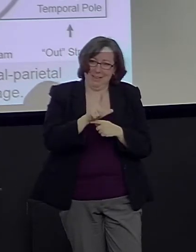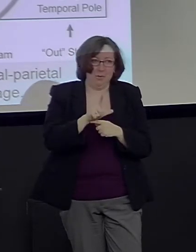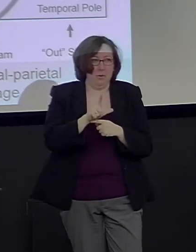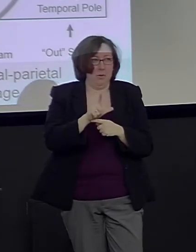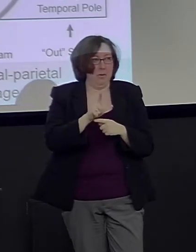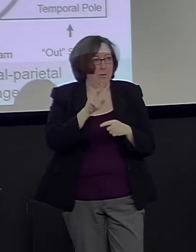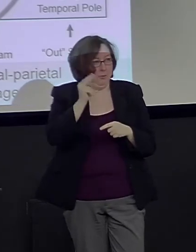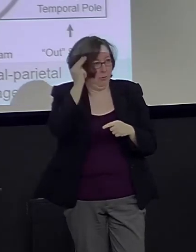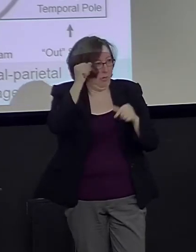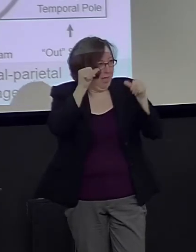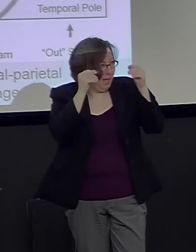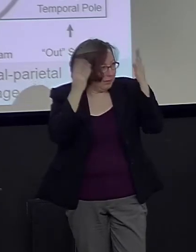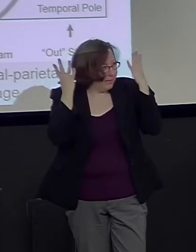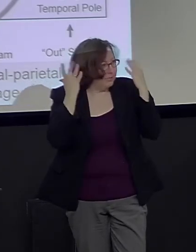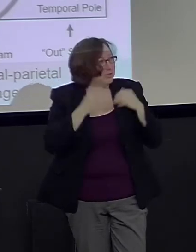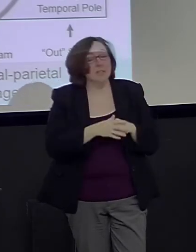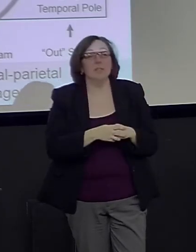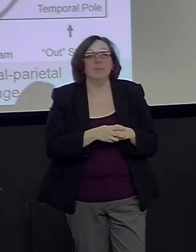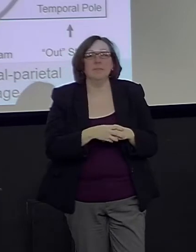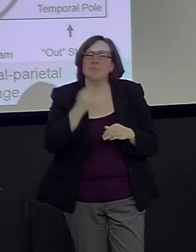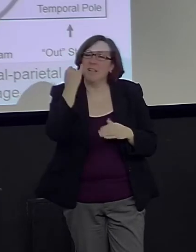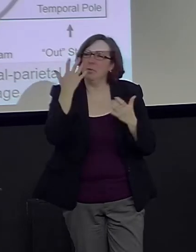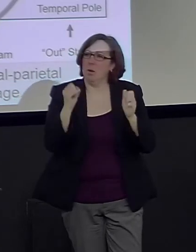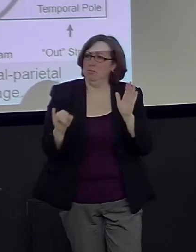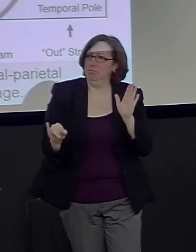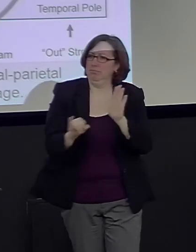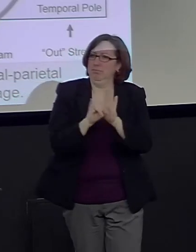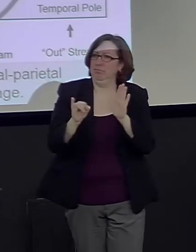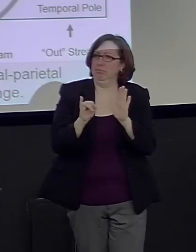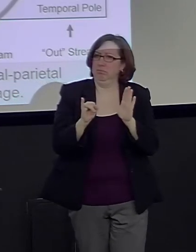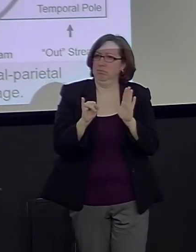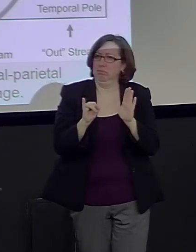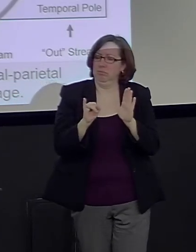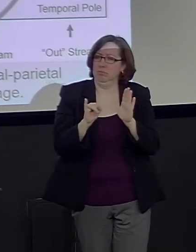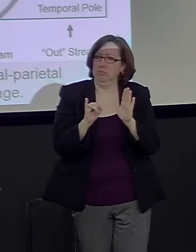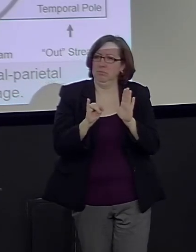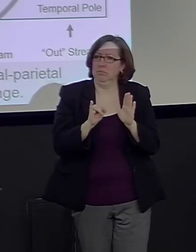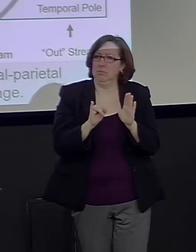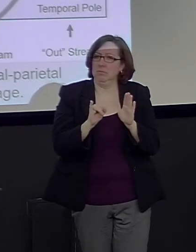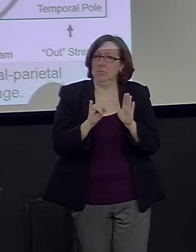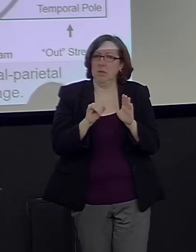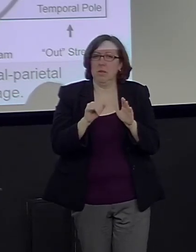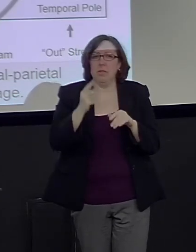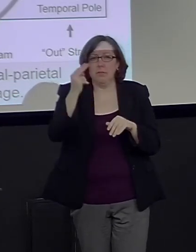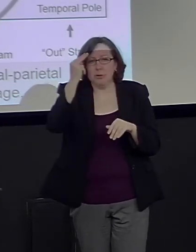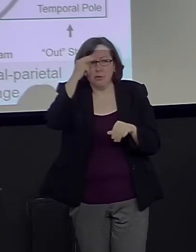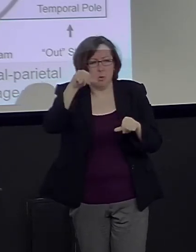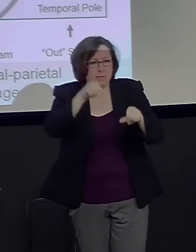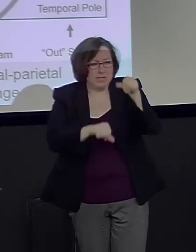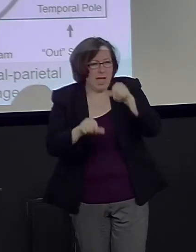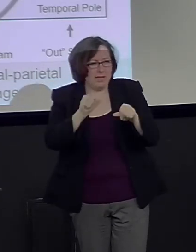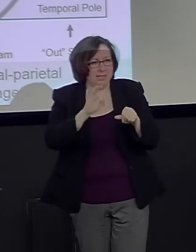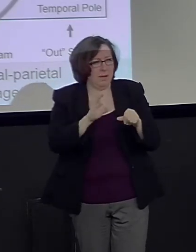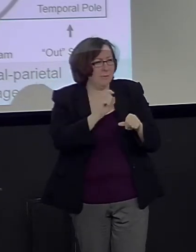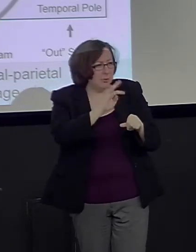if you want to identify what's uniquely neuroscience of the social interaction